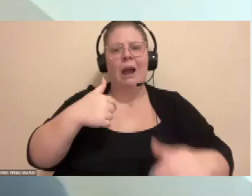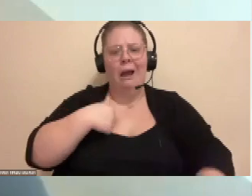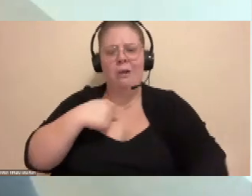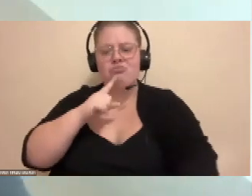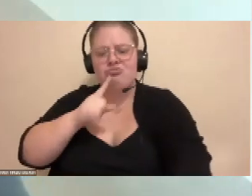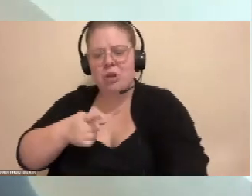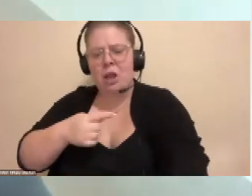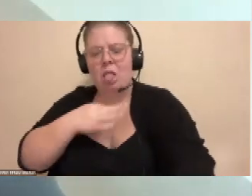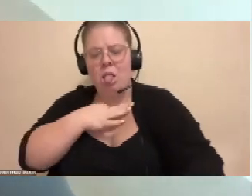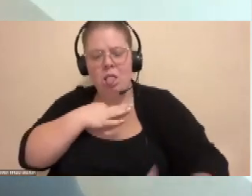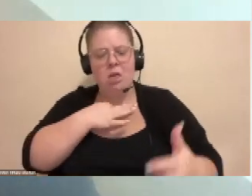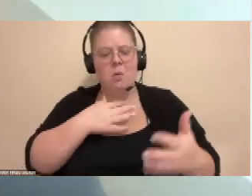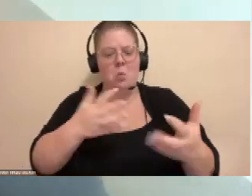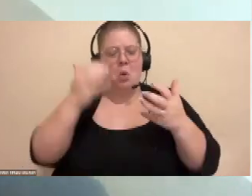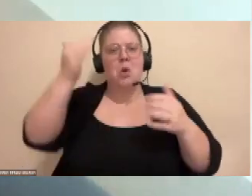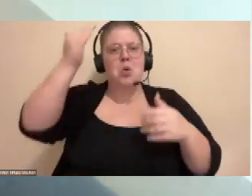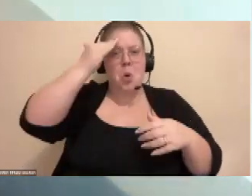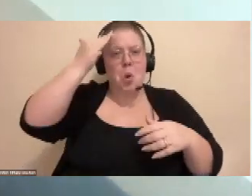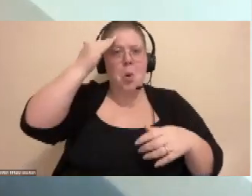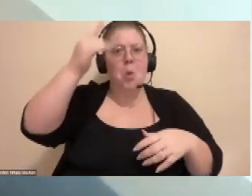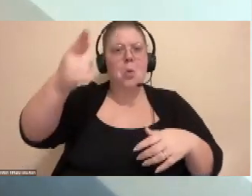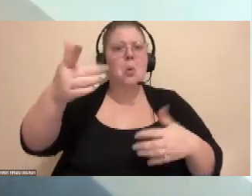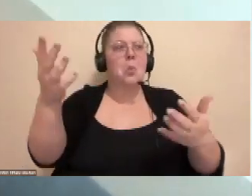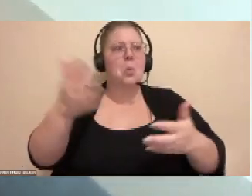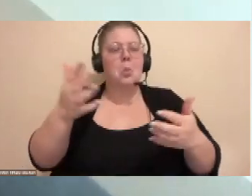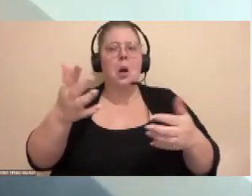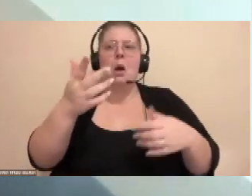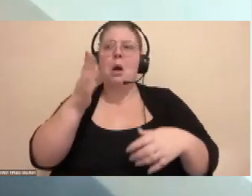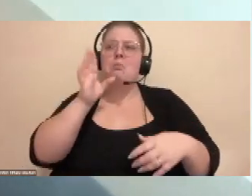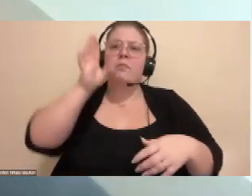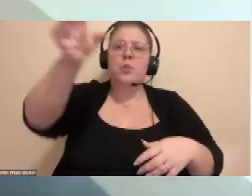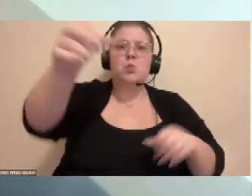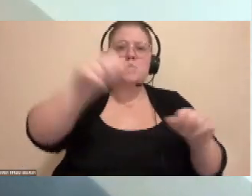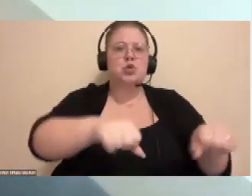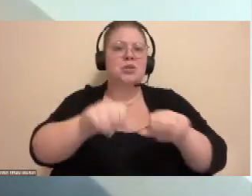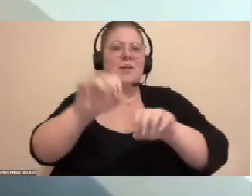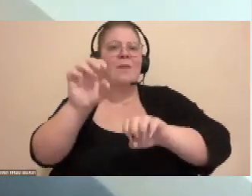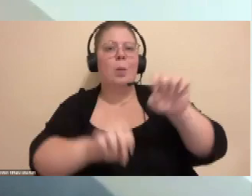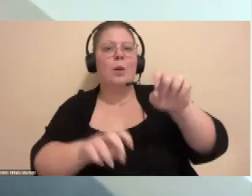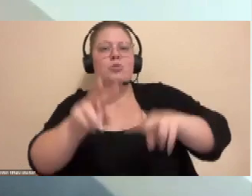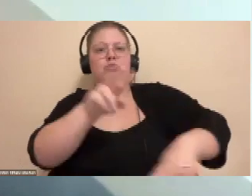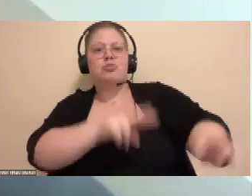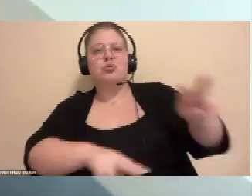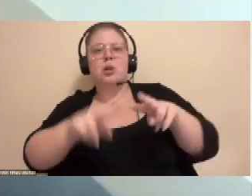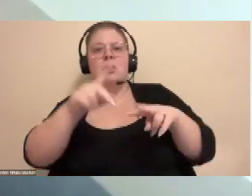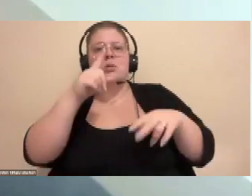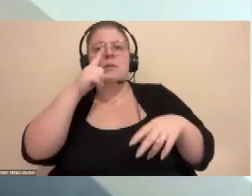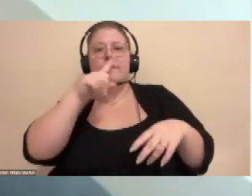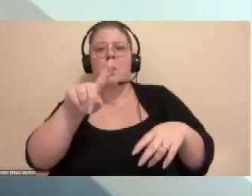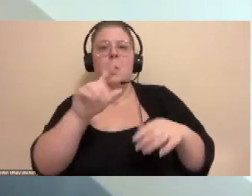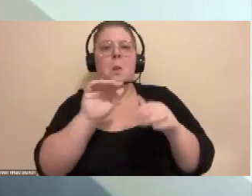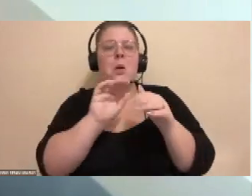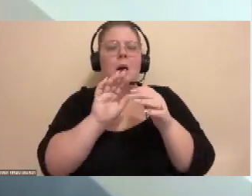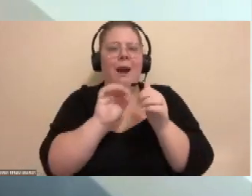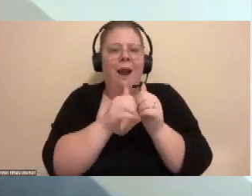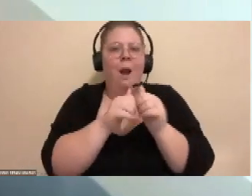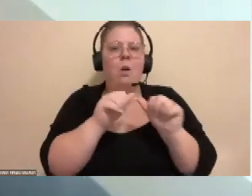seeing what future evaluations of the shift to more standardized assessment and